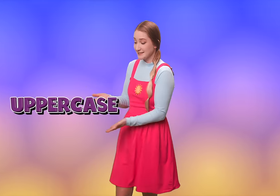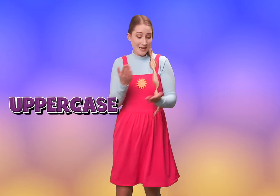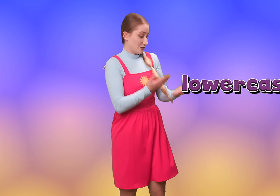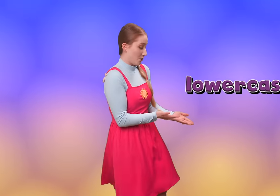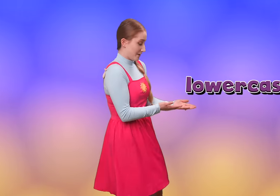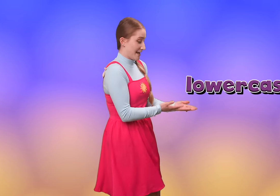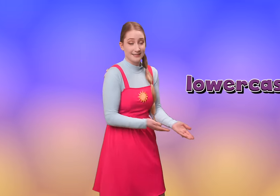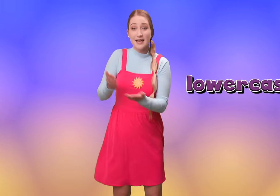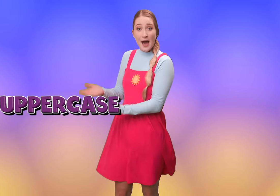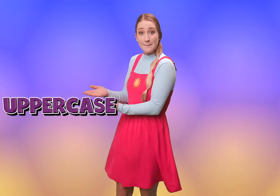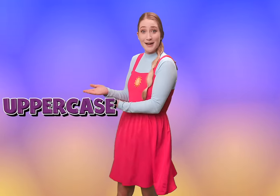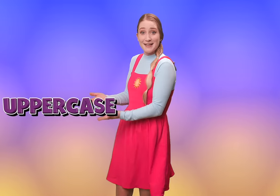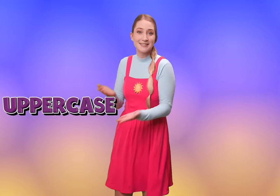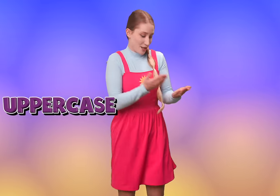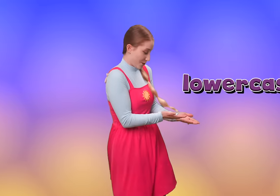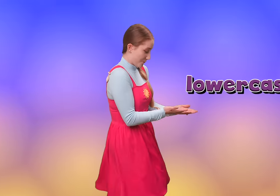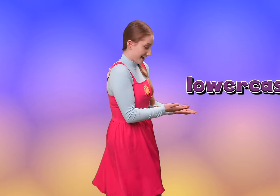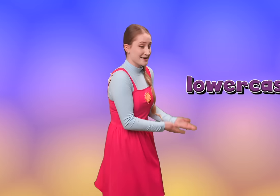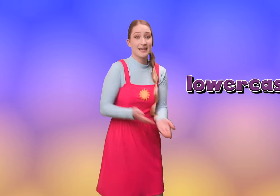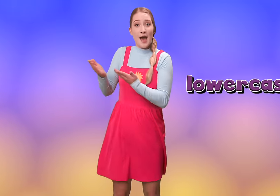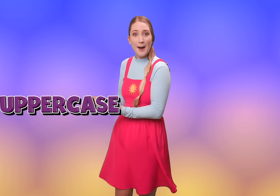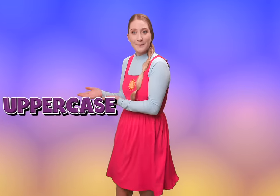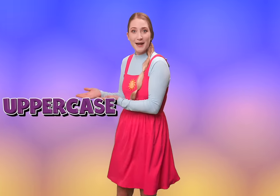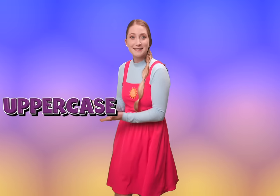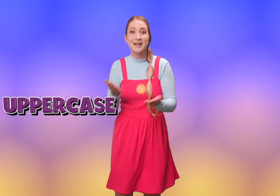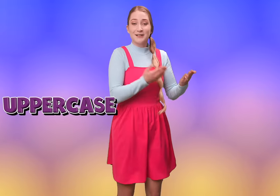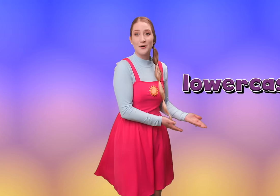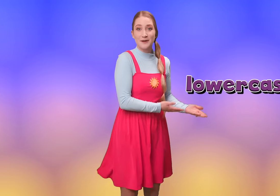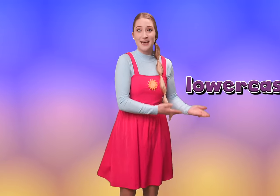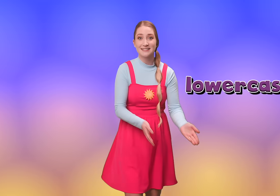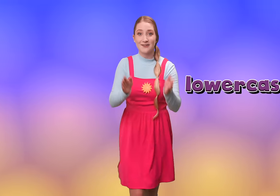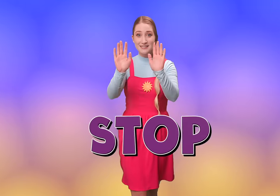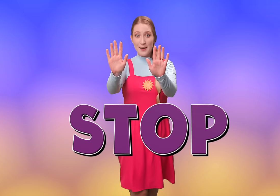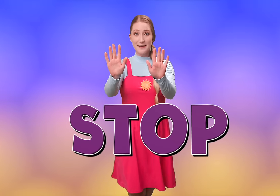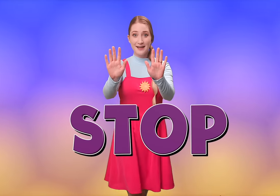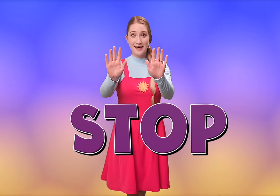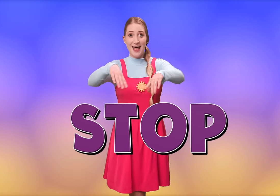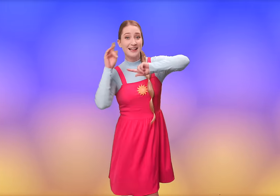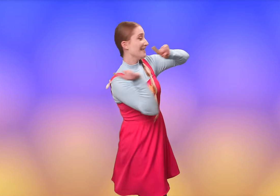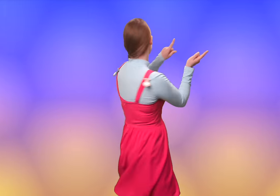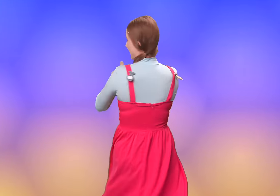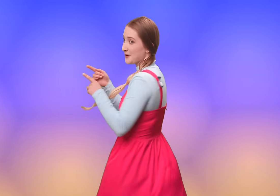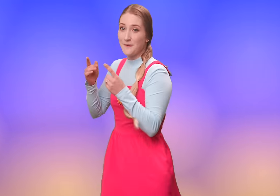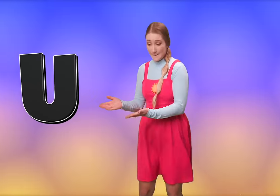LOWERCASE UPPERCASE LOWERCASE UPPERCASE LOWERCASE Now stop! Let's go. Uppercase